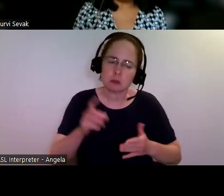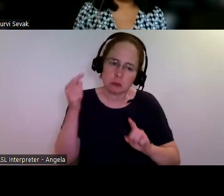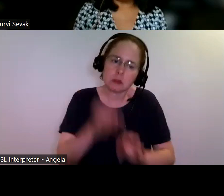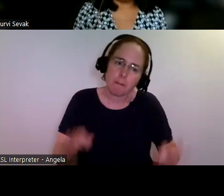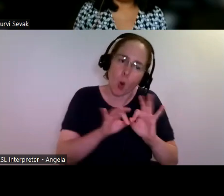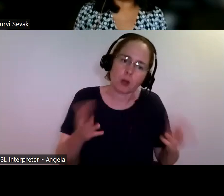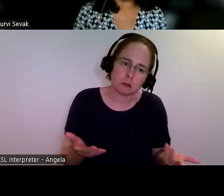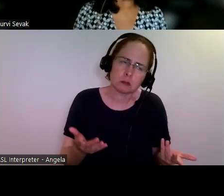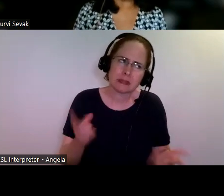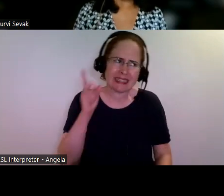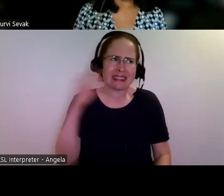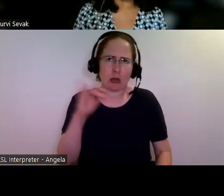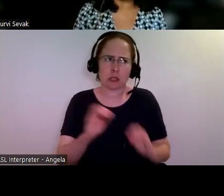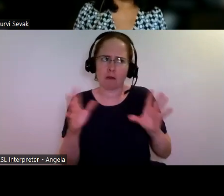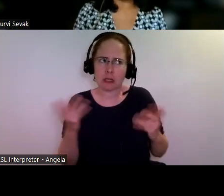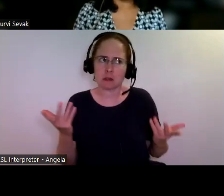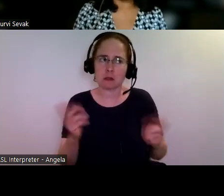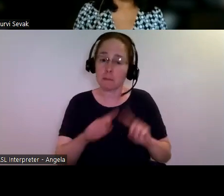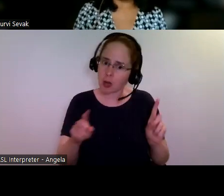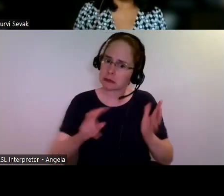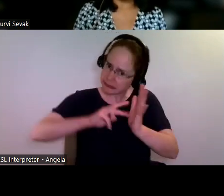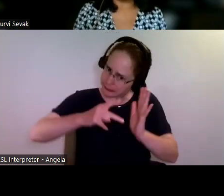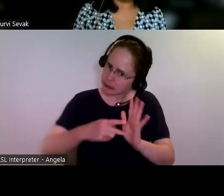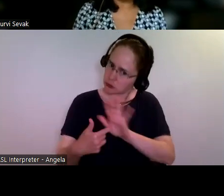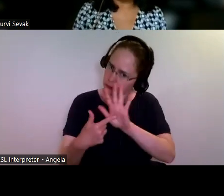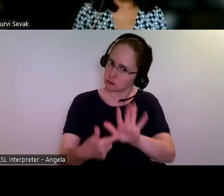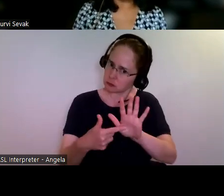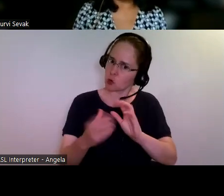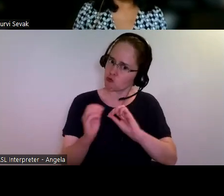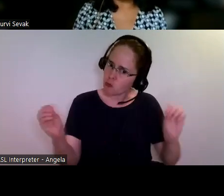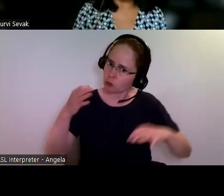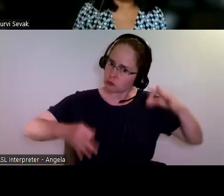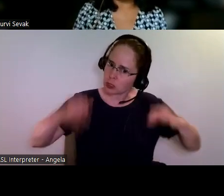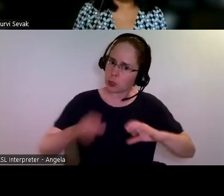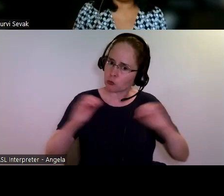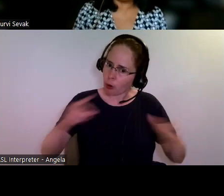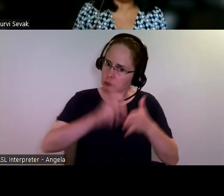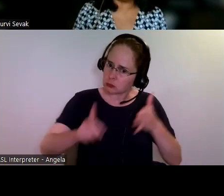but being intentional about this, especially in recognizing that all people,